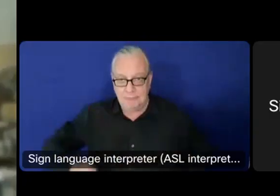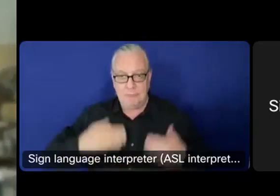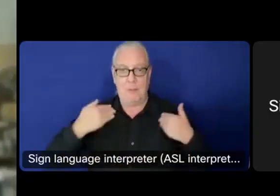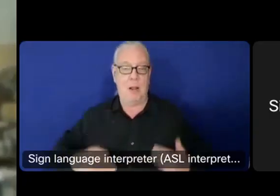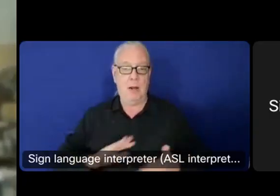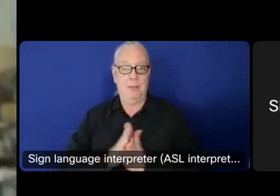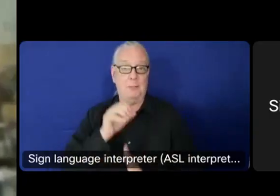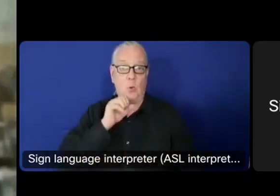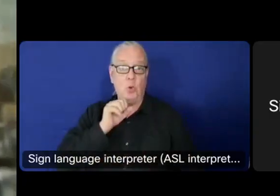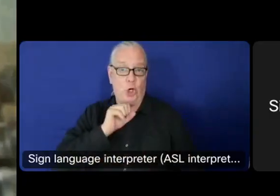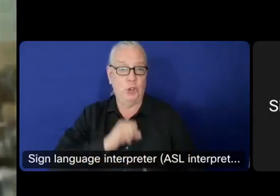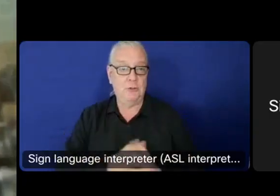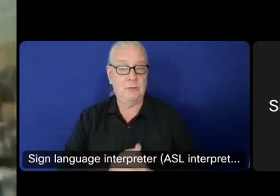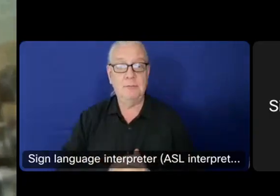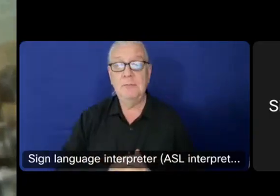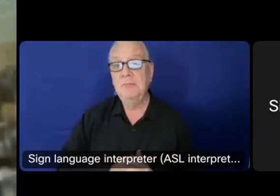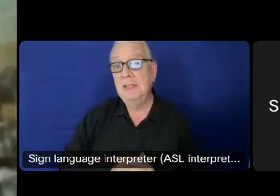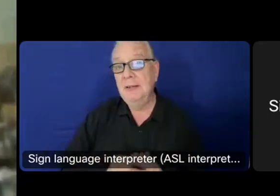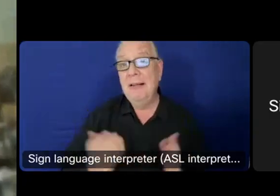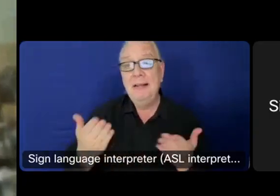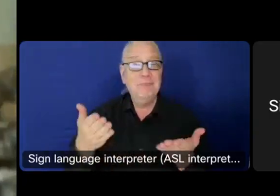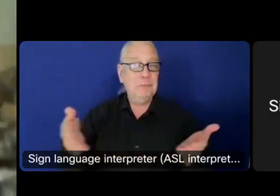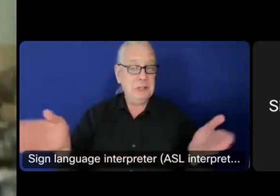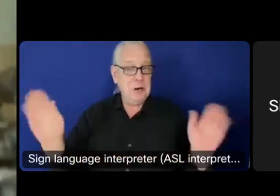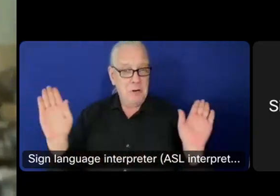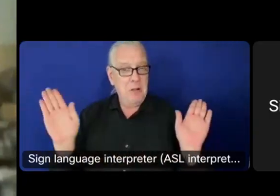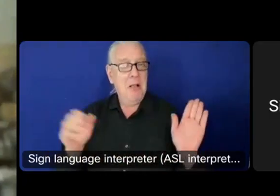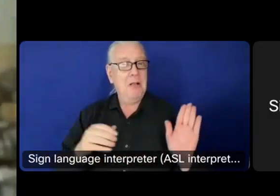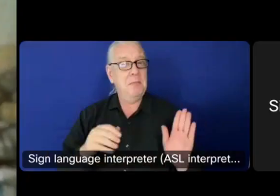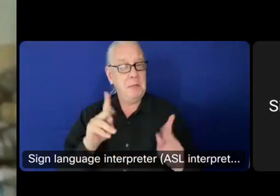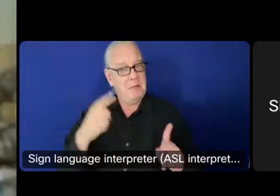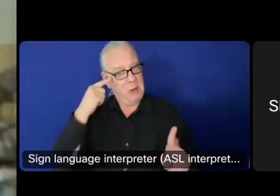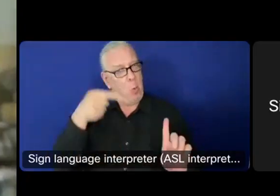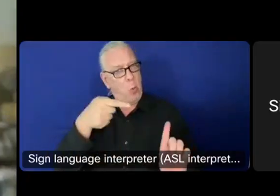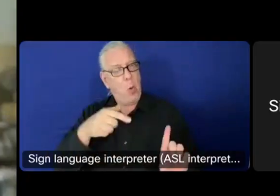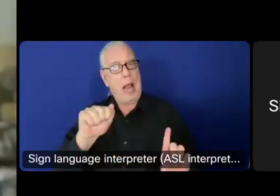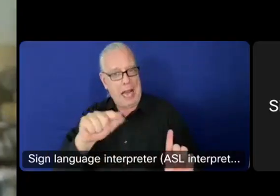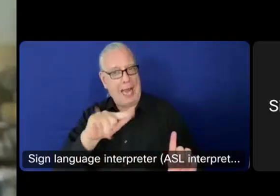to consider people aging in quotations at about 50. For most